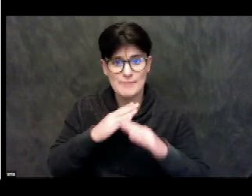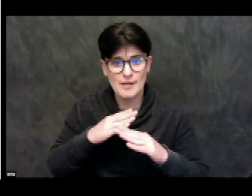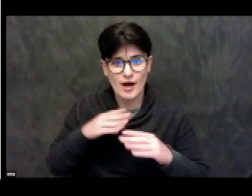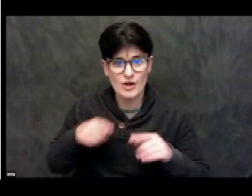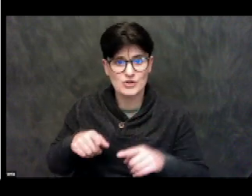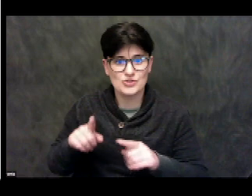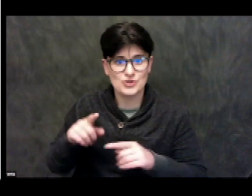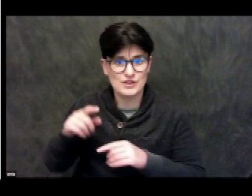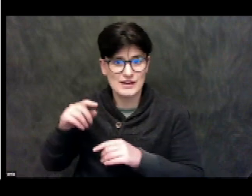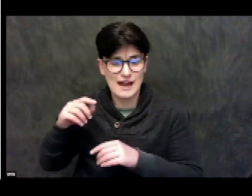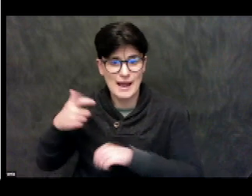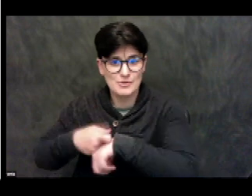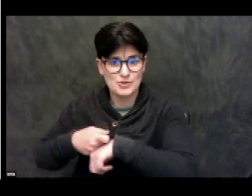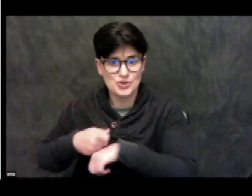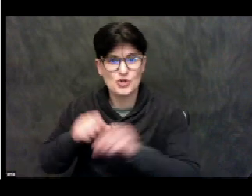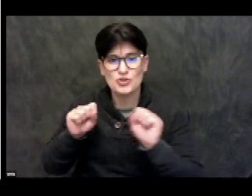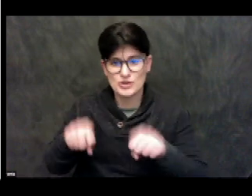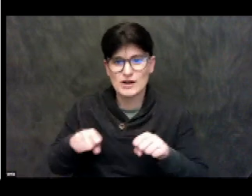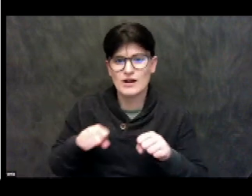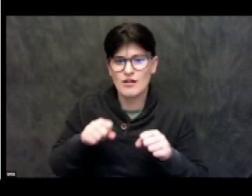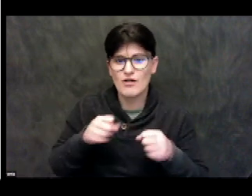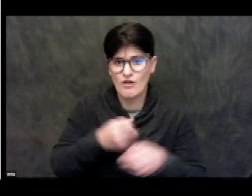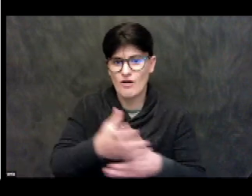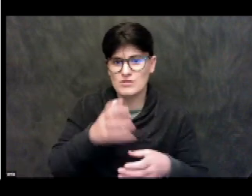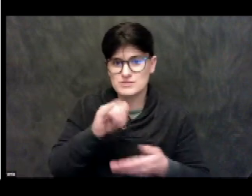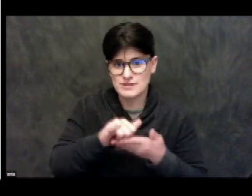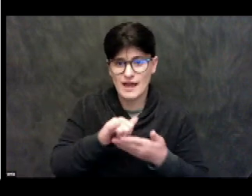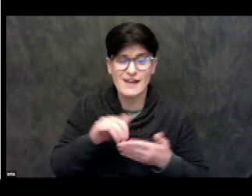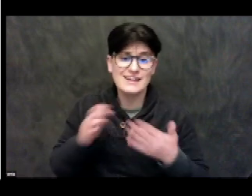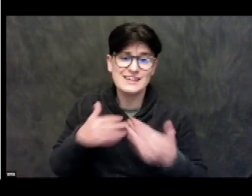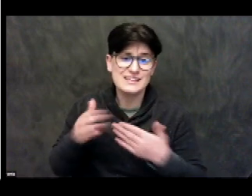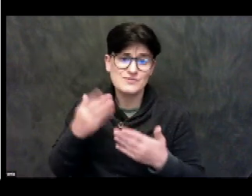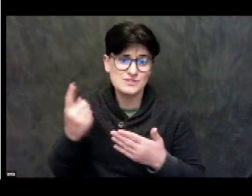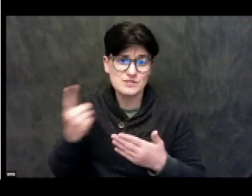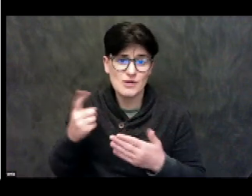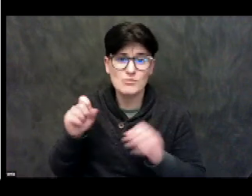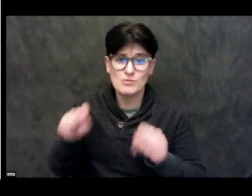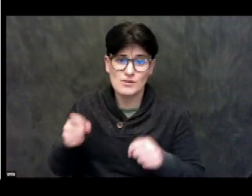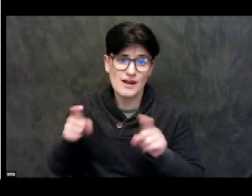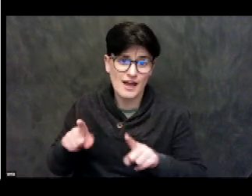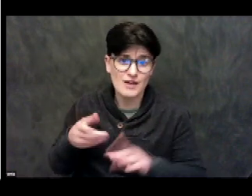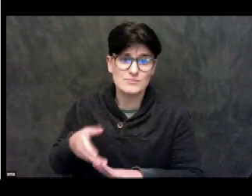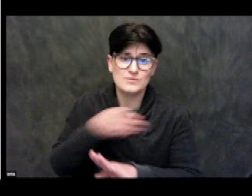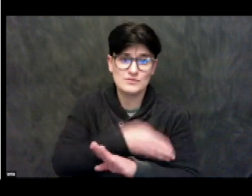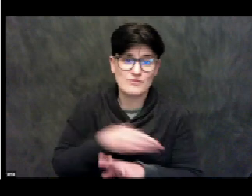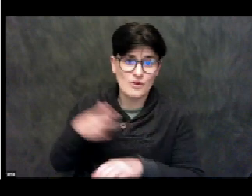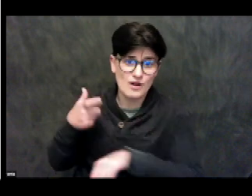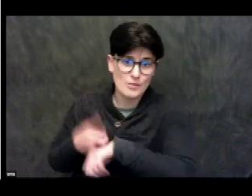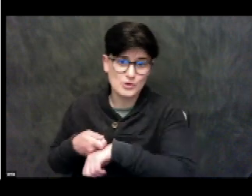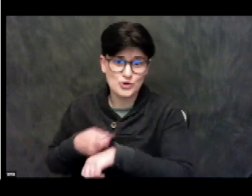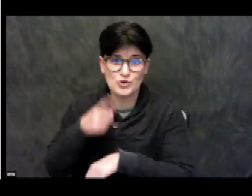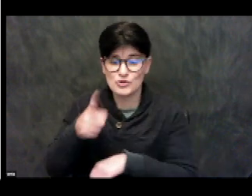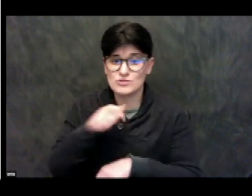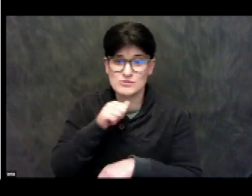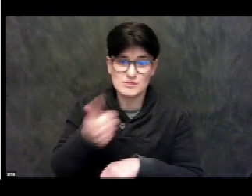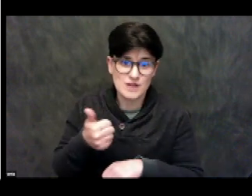and it's even something that can happen prior to an epidural. You're not really completely devoid of this risk, honestly.